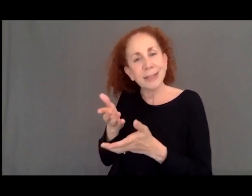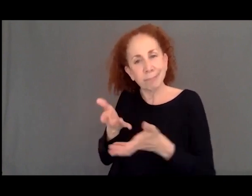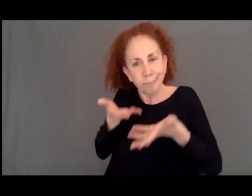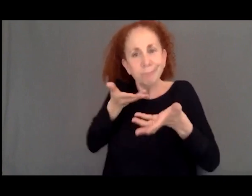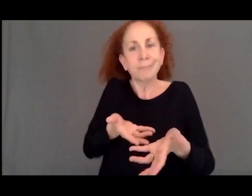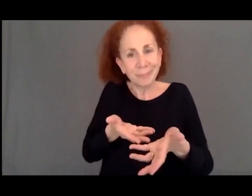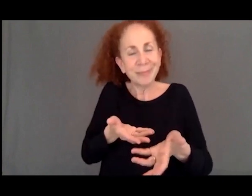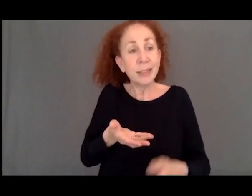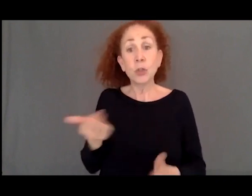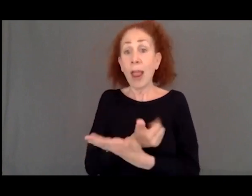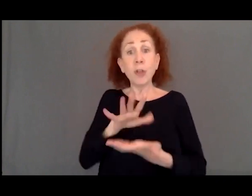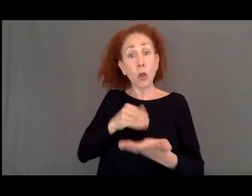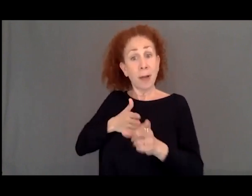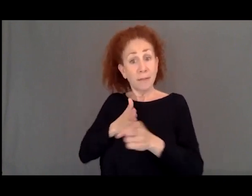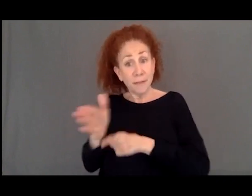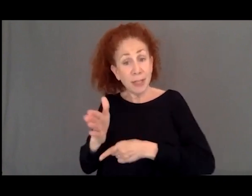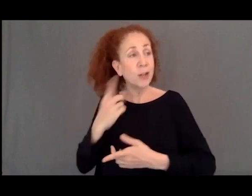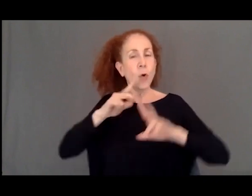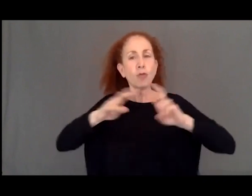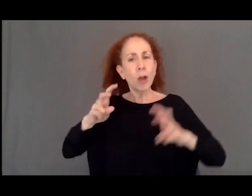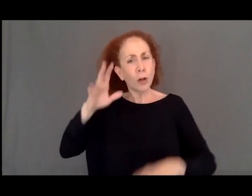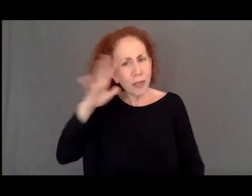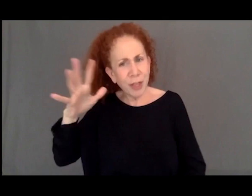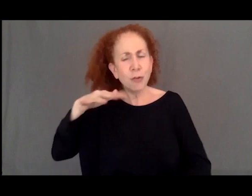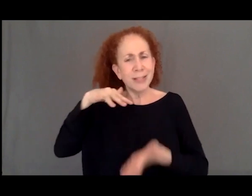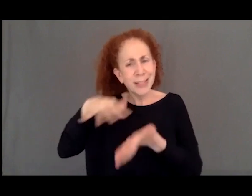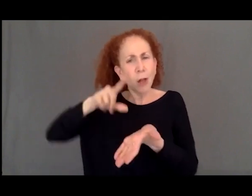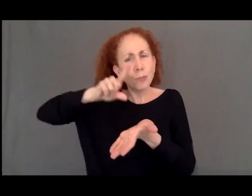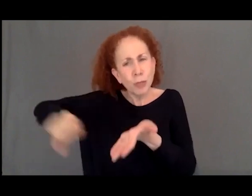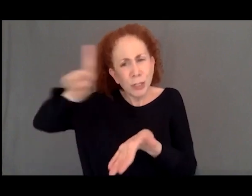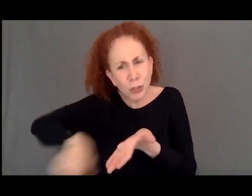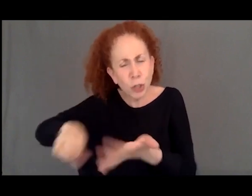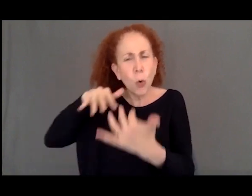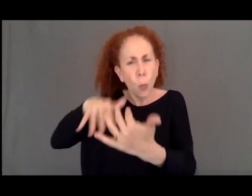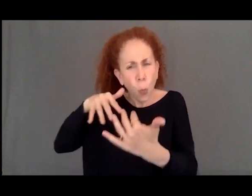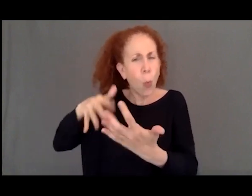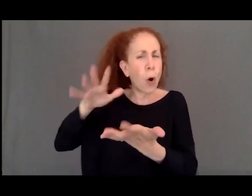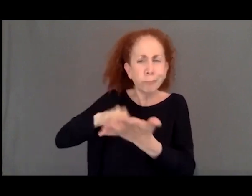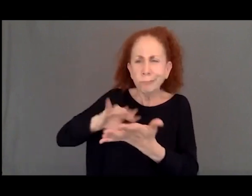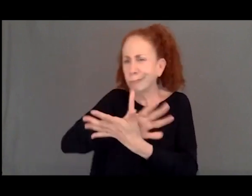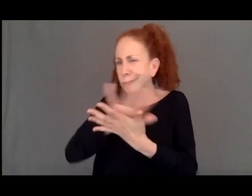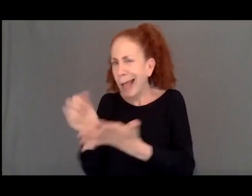So everything that I've learned in academia in terms of critical theory and scholarship and research about the war and about literature and everything